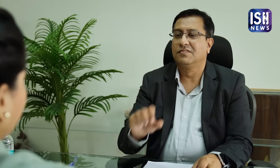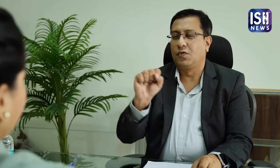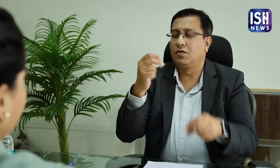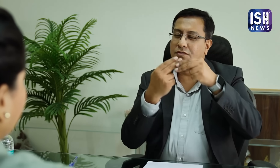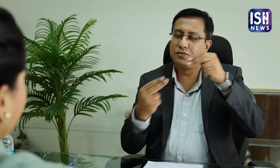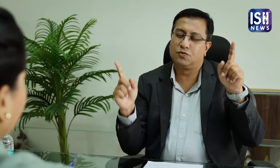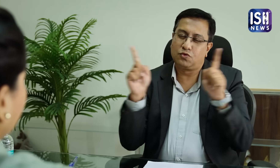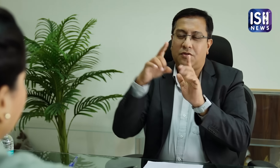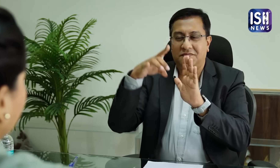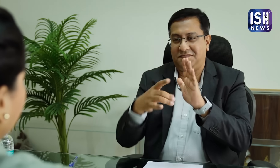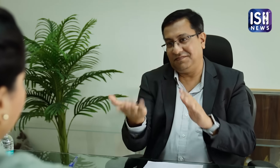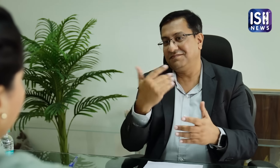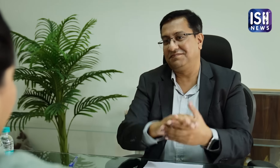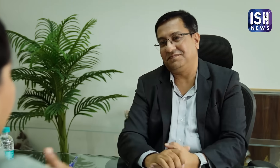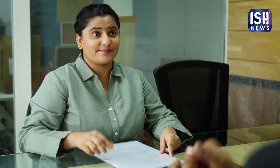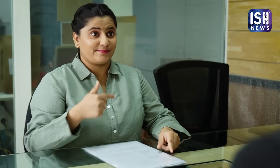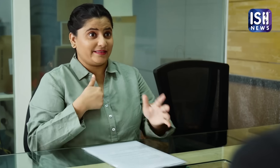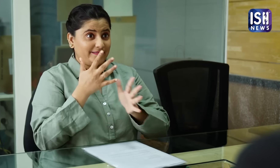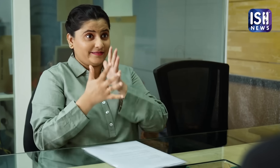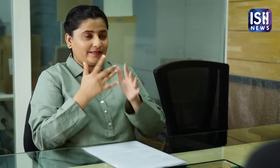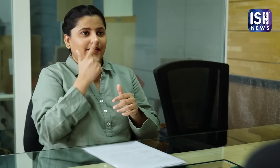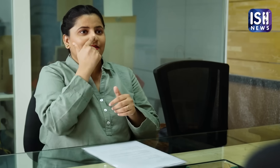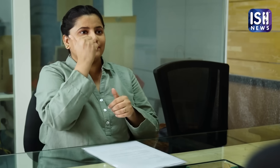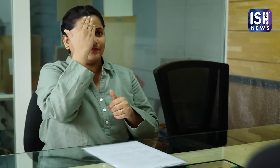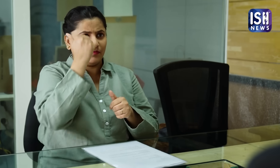Tell me about yourself, in brief. This is my sign name.